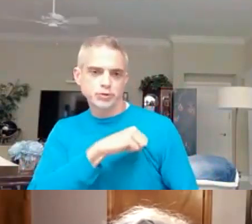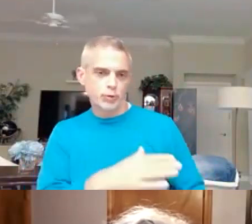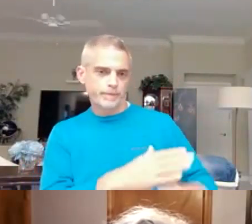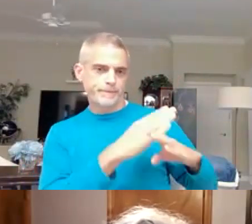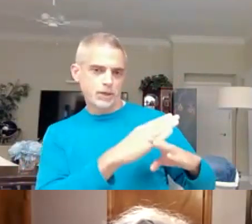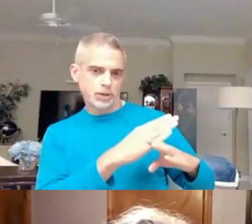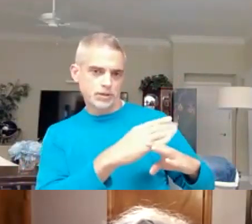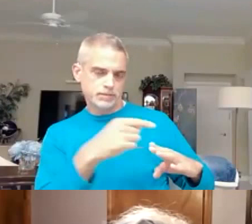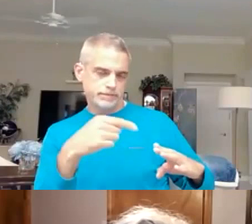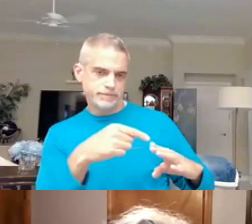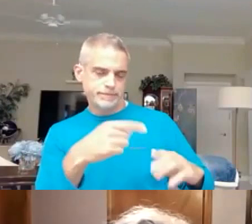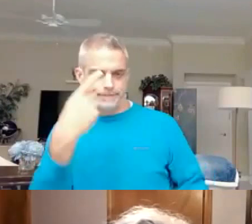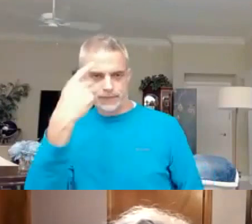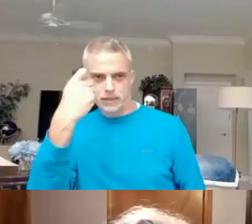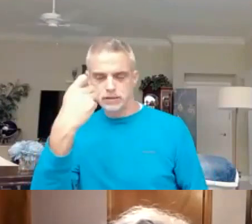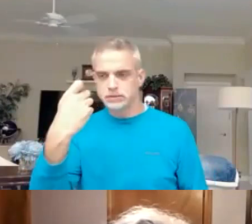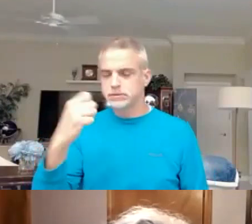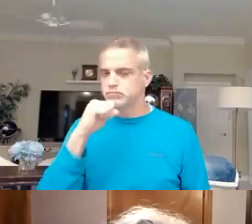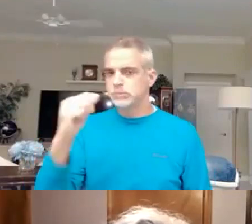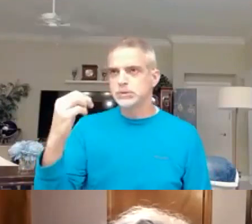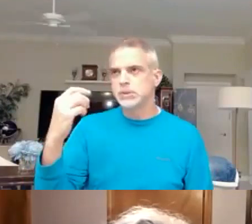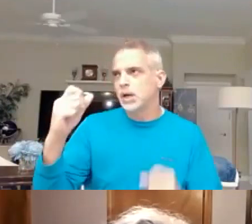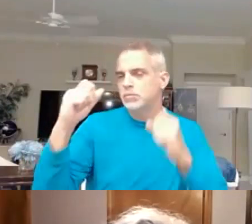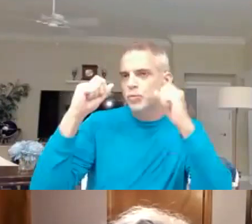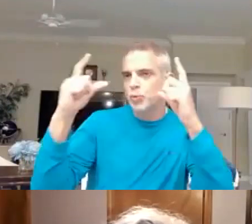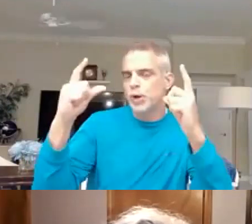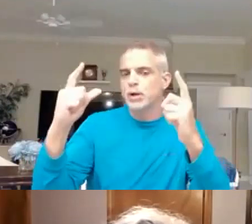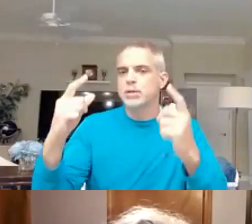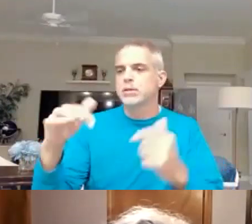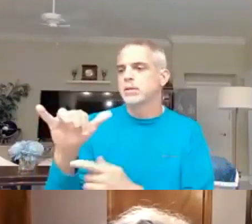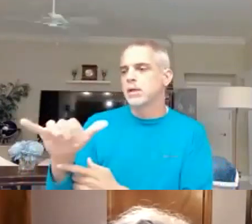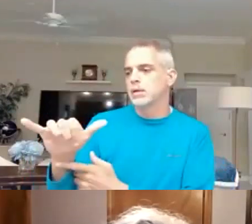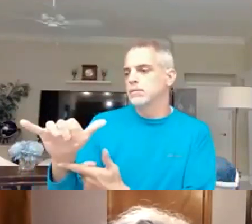Meaning the attitude, it's a barrier because of the attitude that people have.